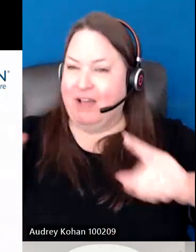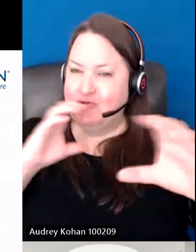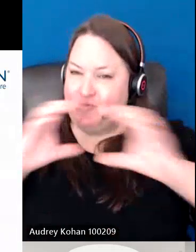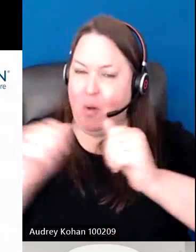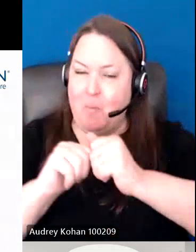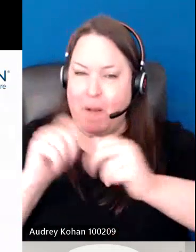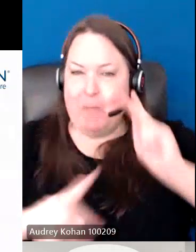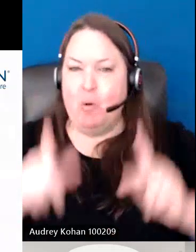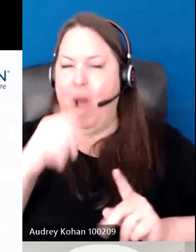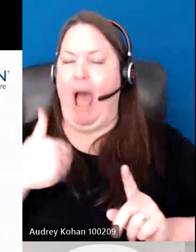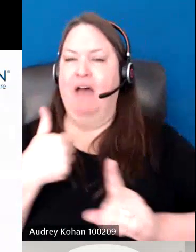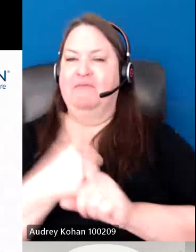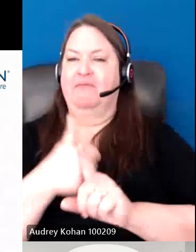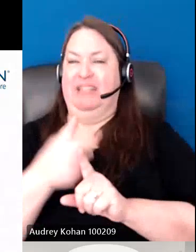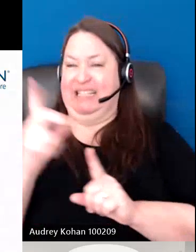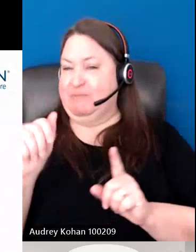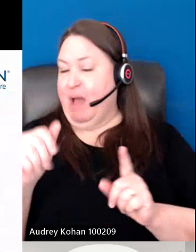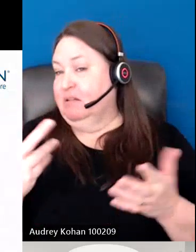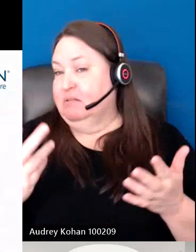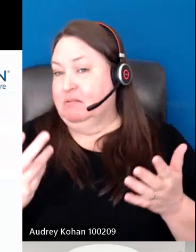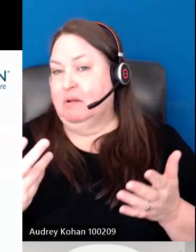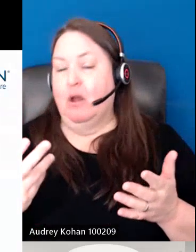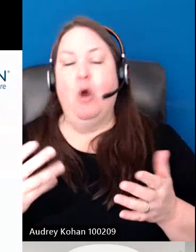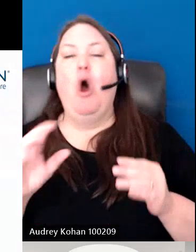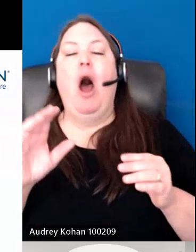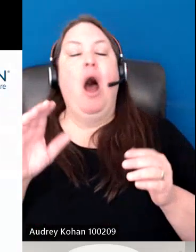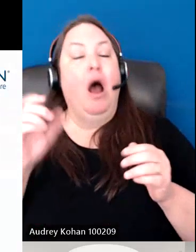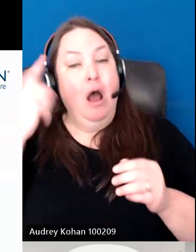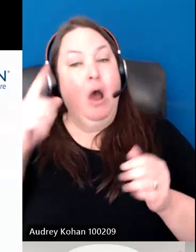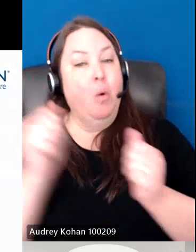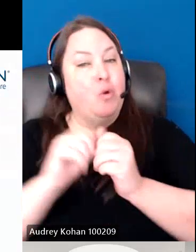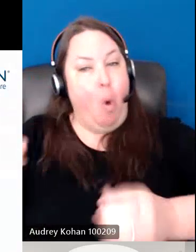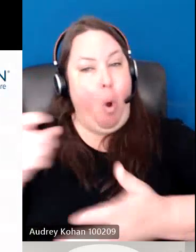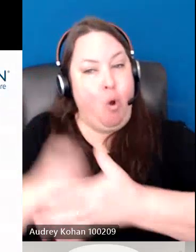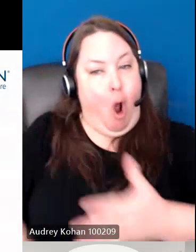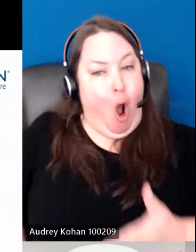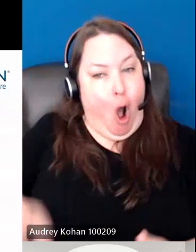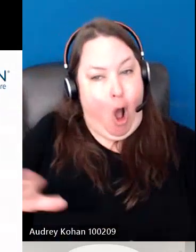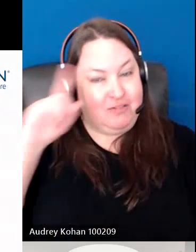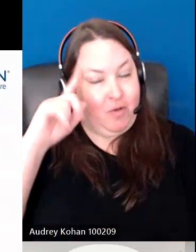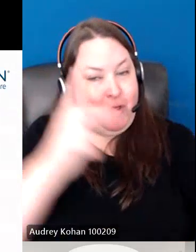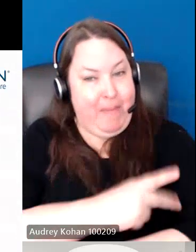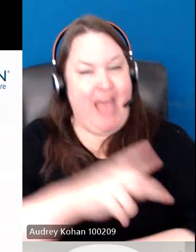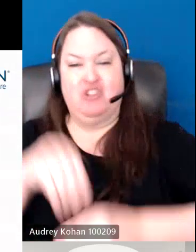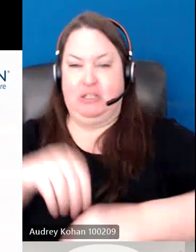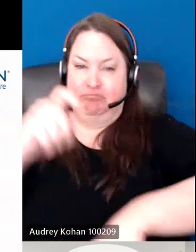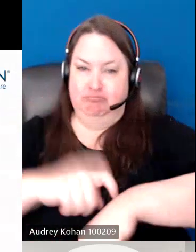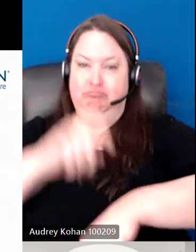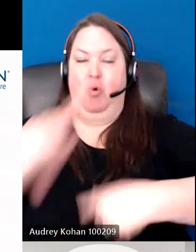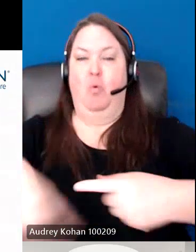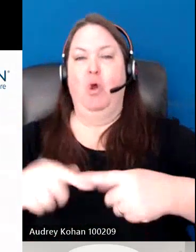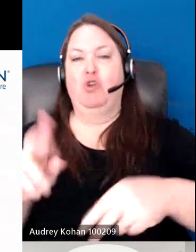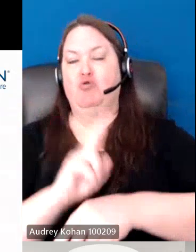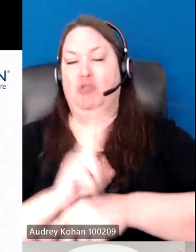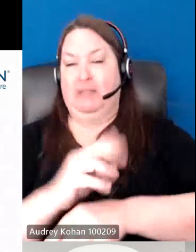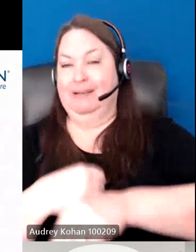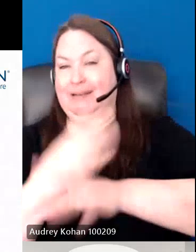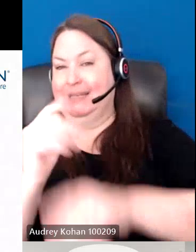disabilities uh again at no cost the patient um in a timely manner when using tella Health next slide